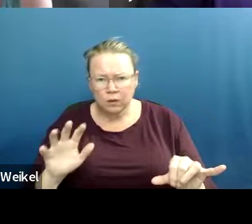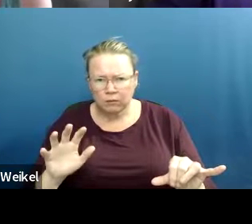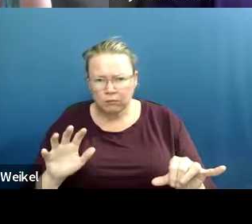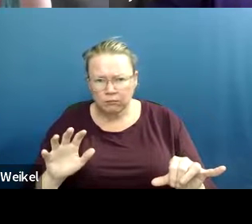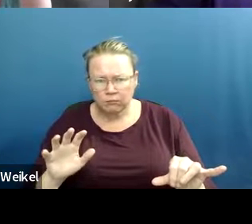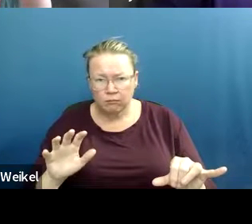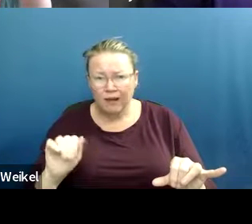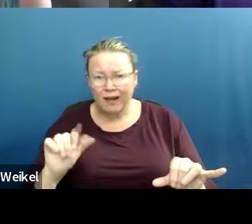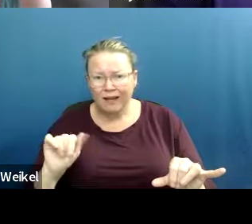Harm (He/Him): Alan asks,